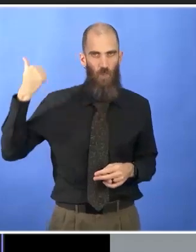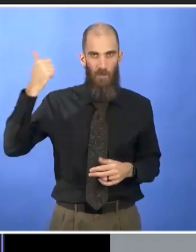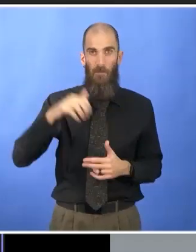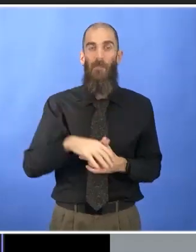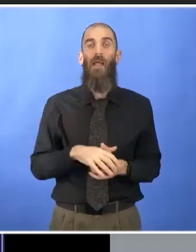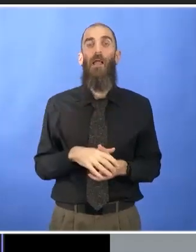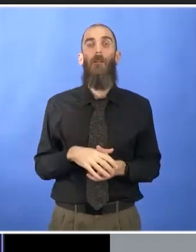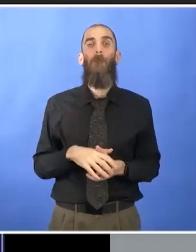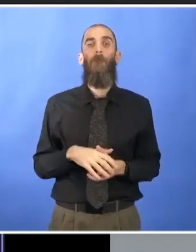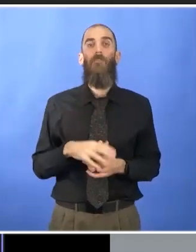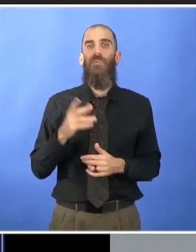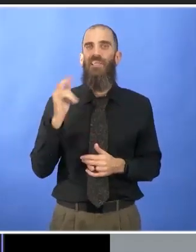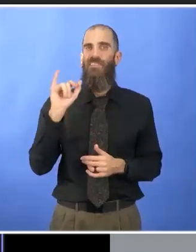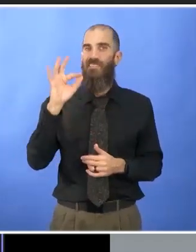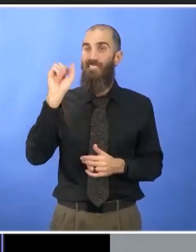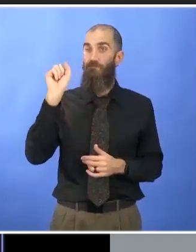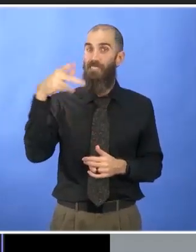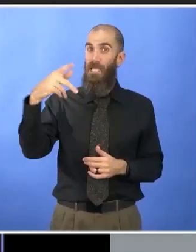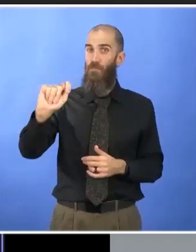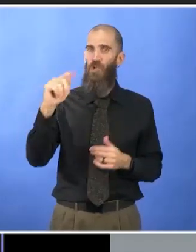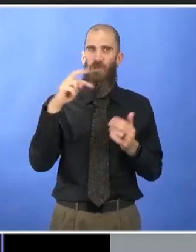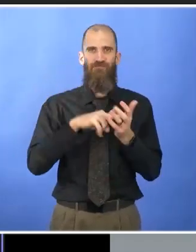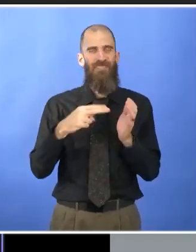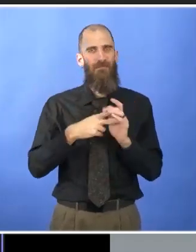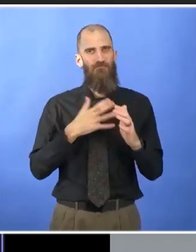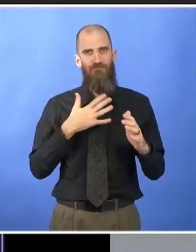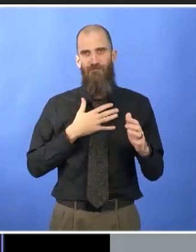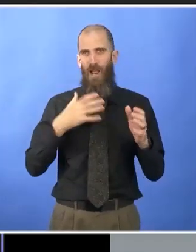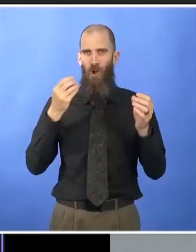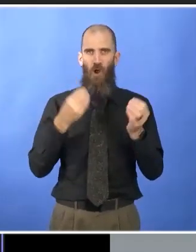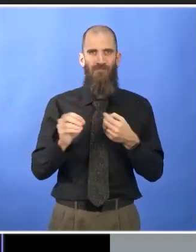OFFICE IS GOING TO HAVE A NEW ROUND OF INTERNS AS WELL.